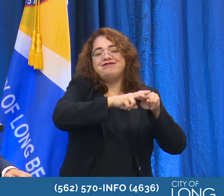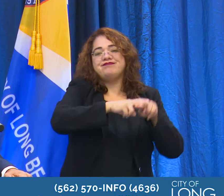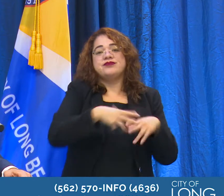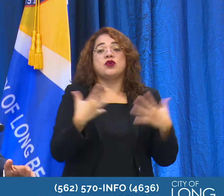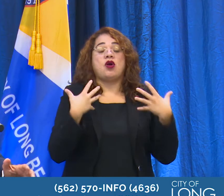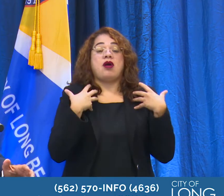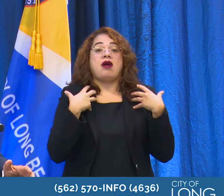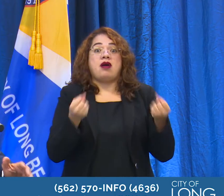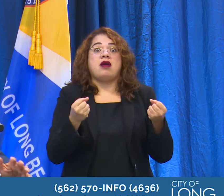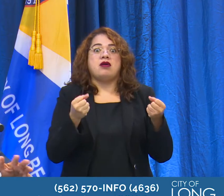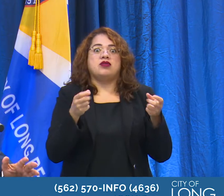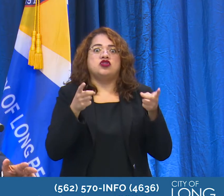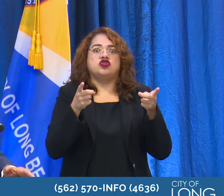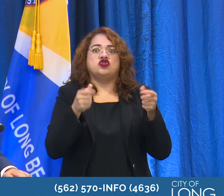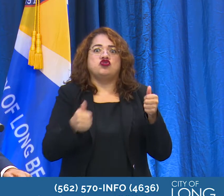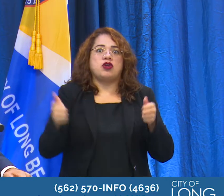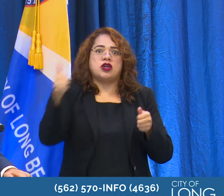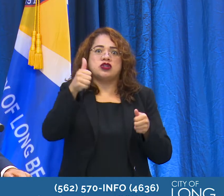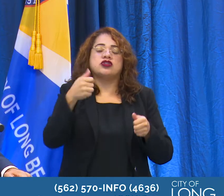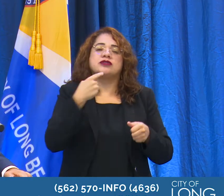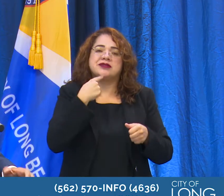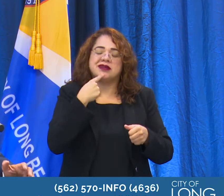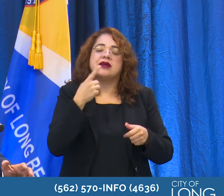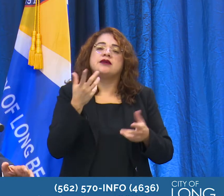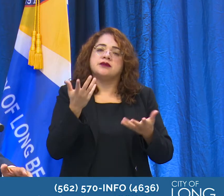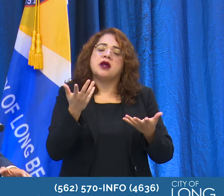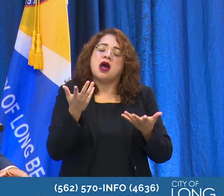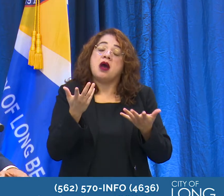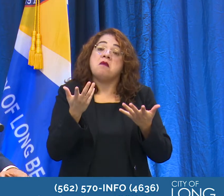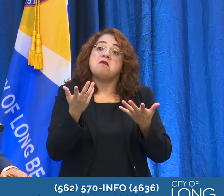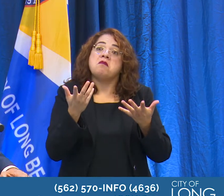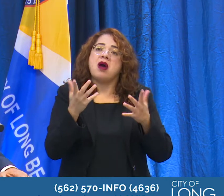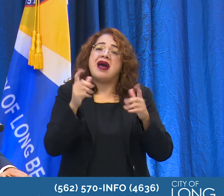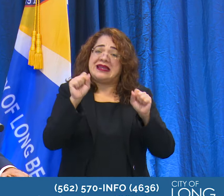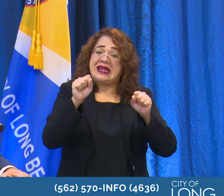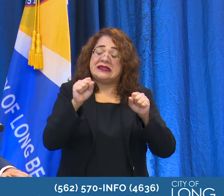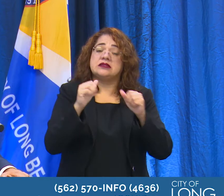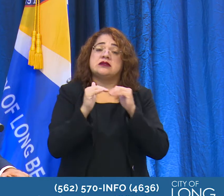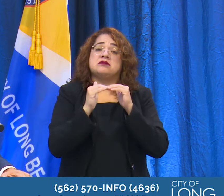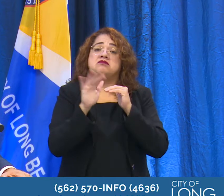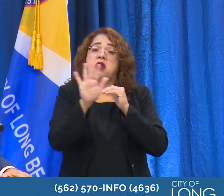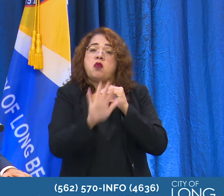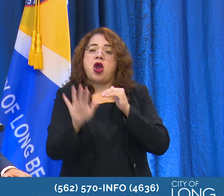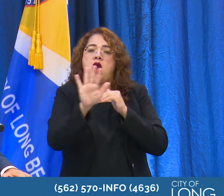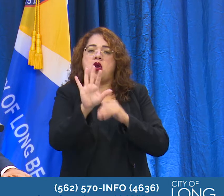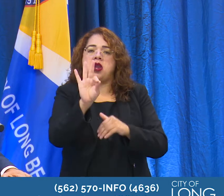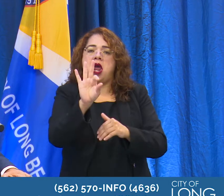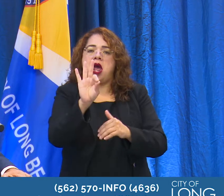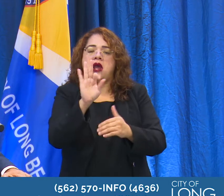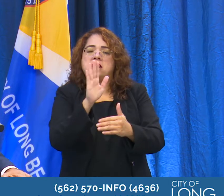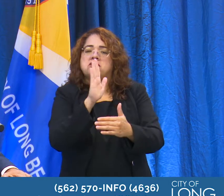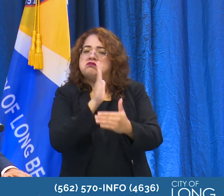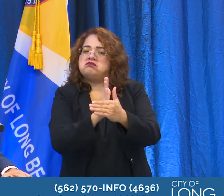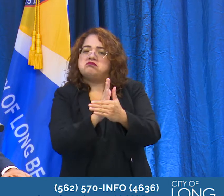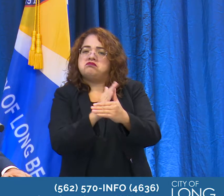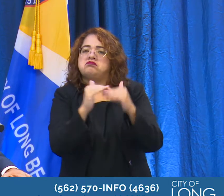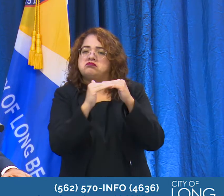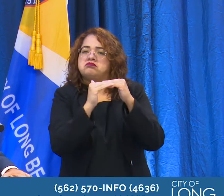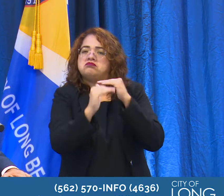it appears our positivity rate has stabilized around 9%.